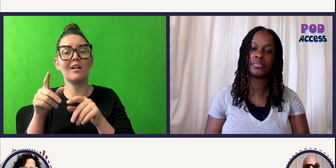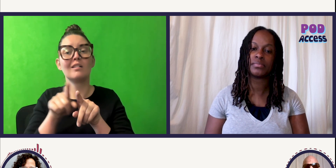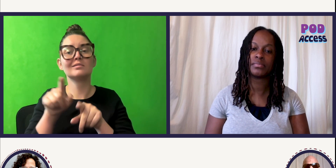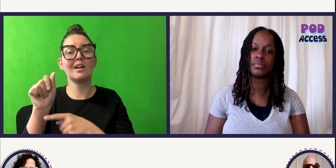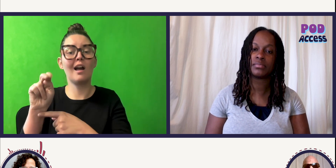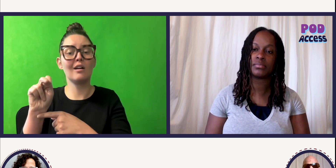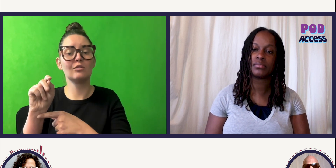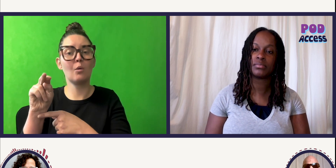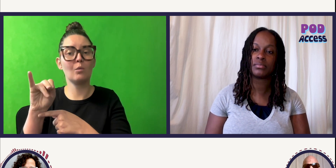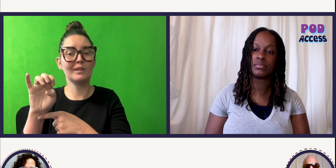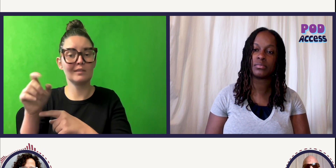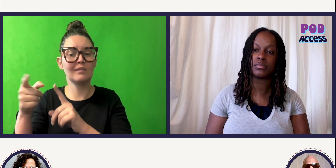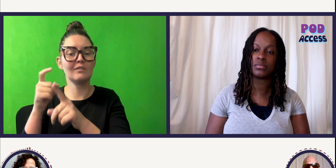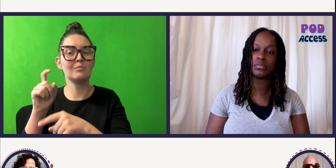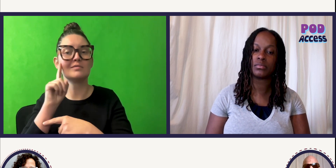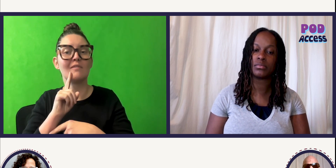And as Antoine from DeafWoke says: